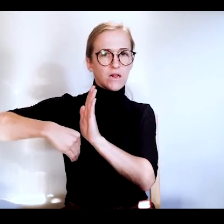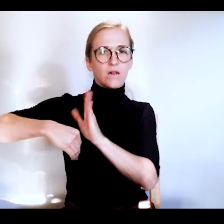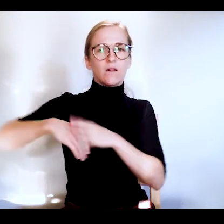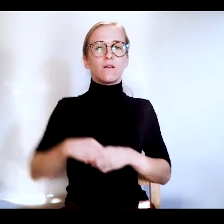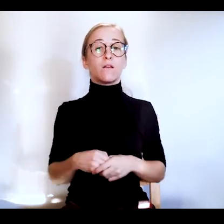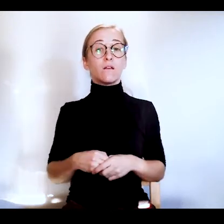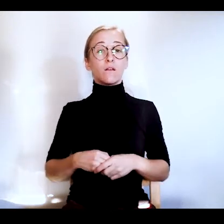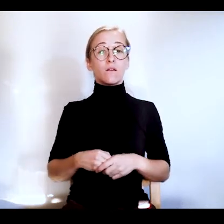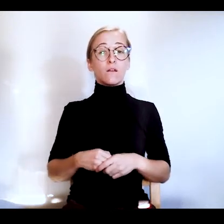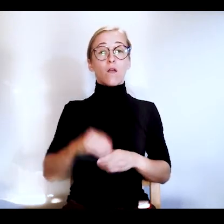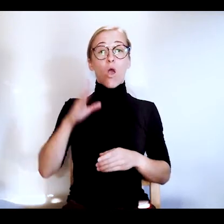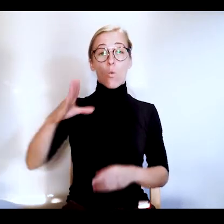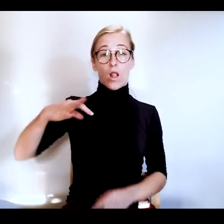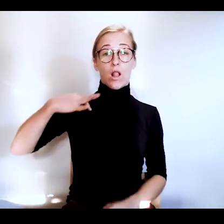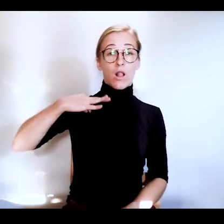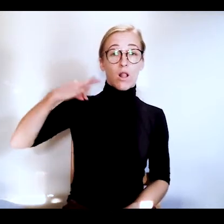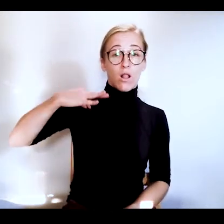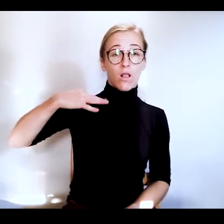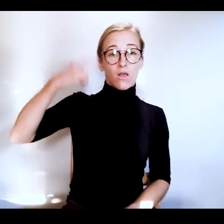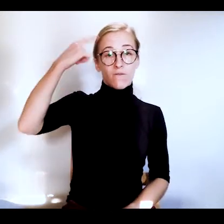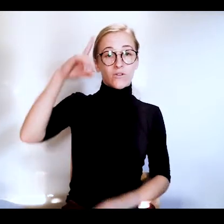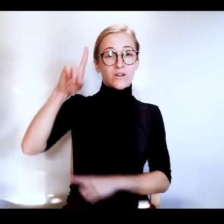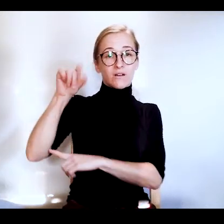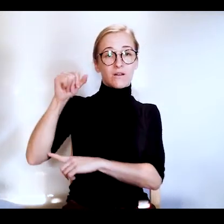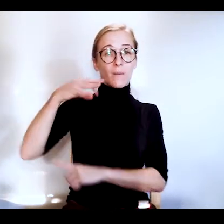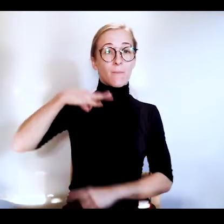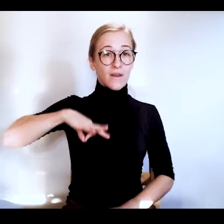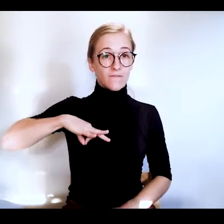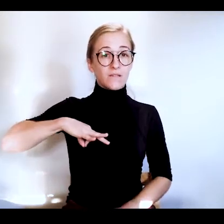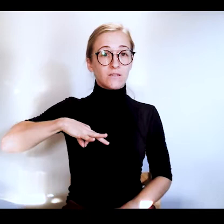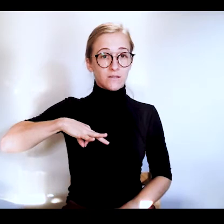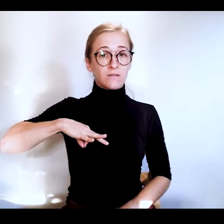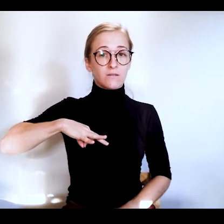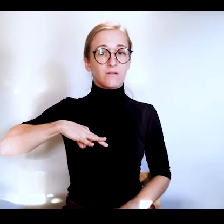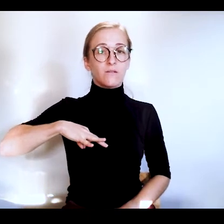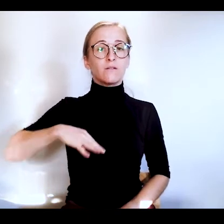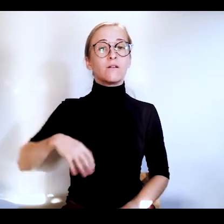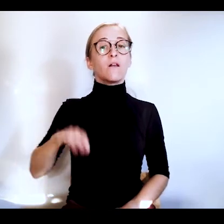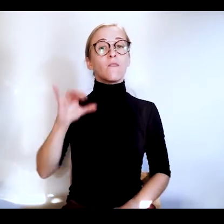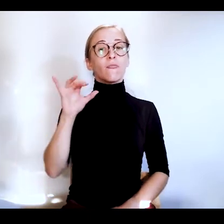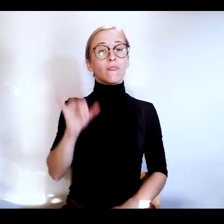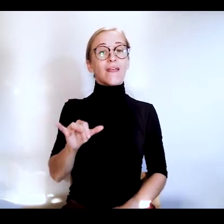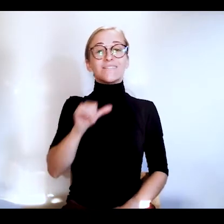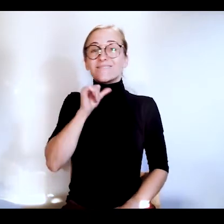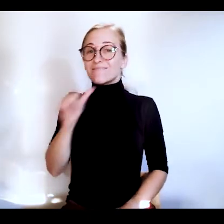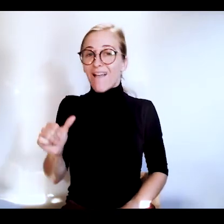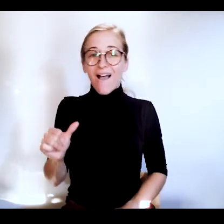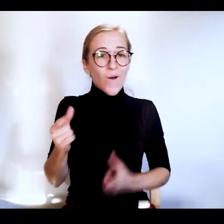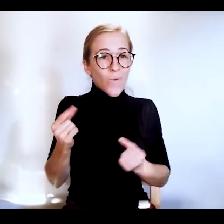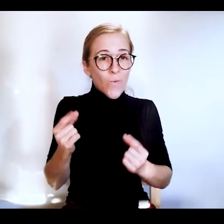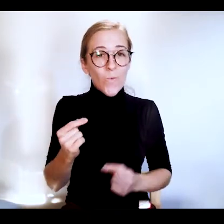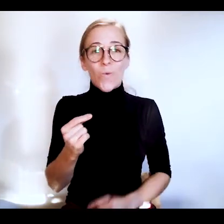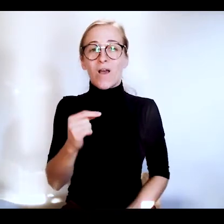fill out the application for disability benefits. That's not what the veterans hospital does,